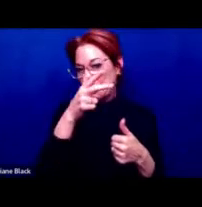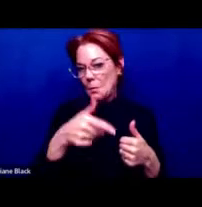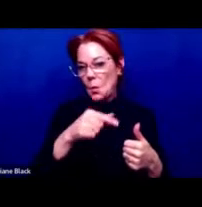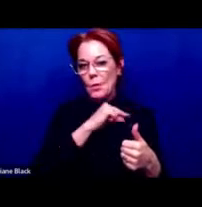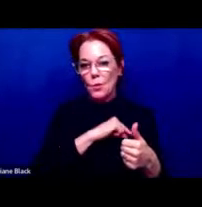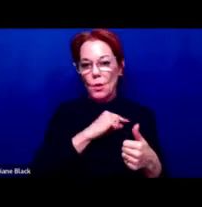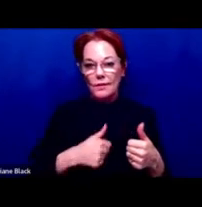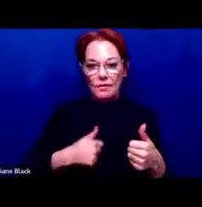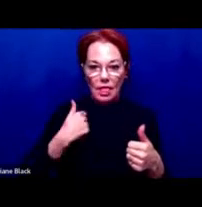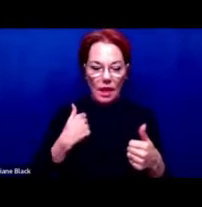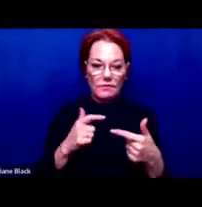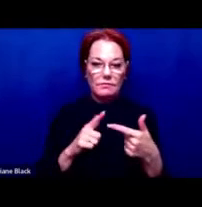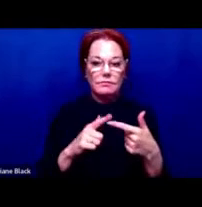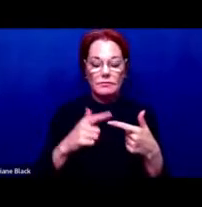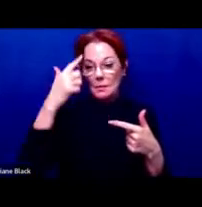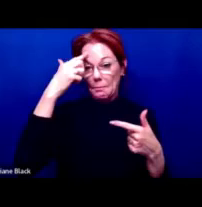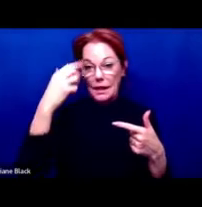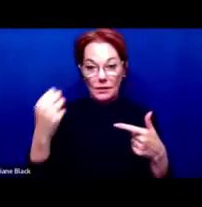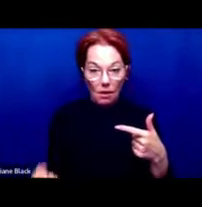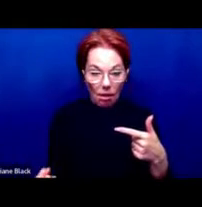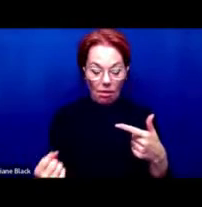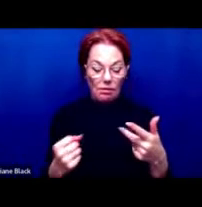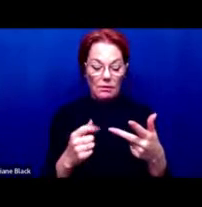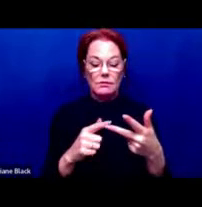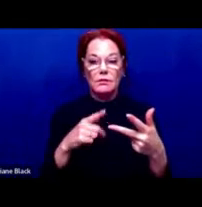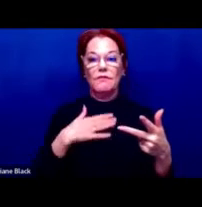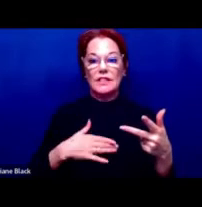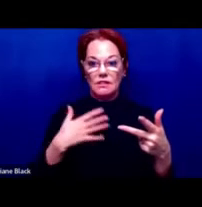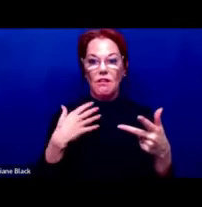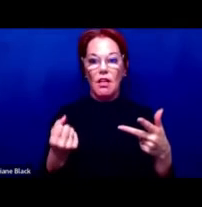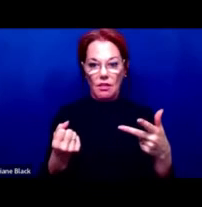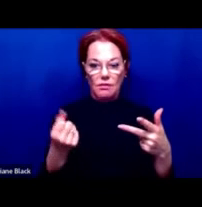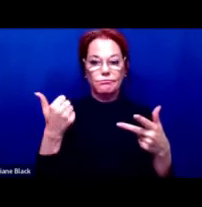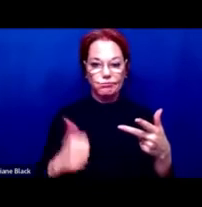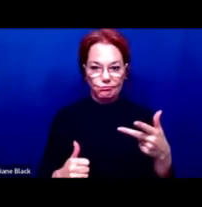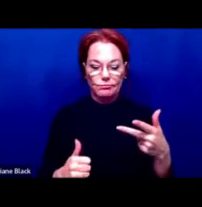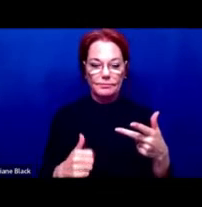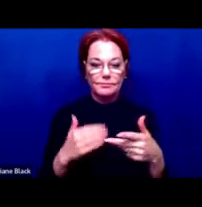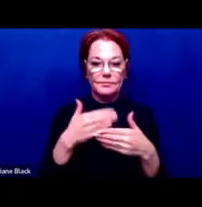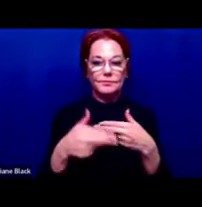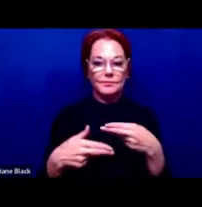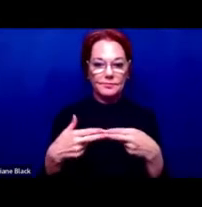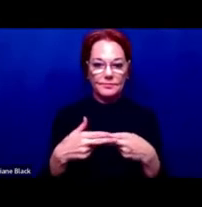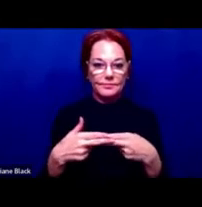mental health as well as physical health. Next slide. So